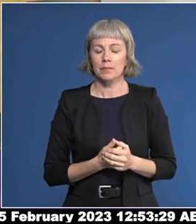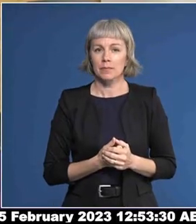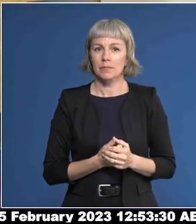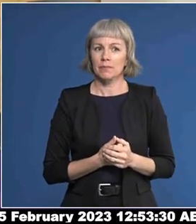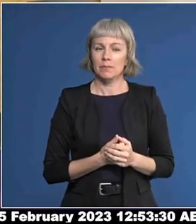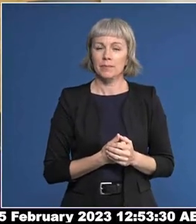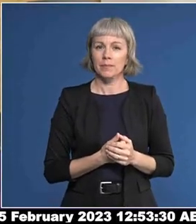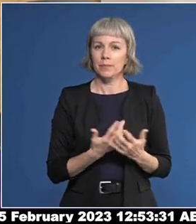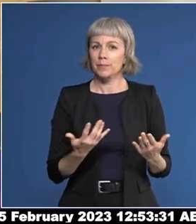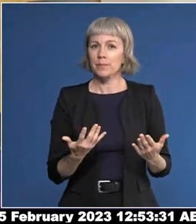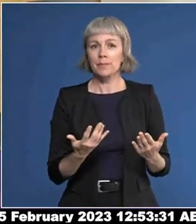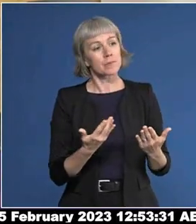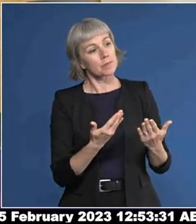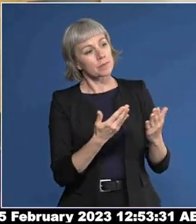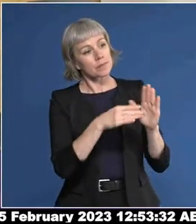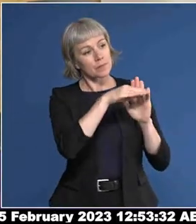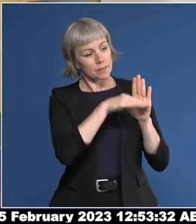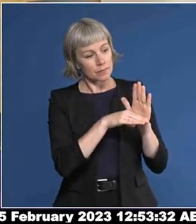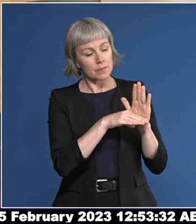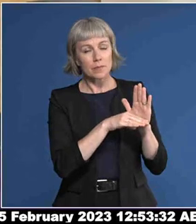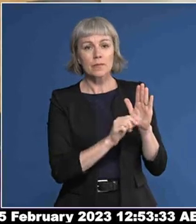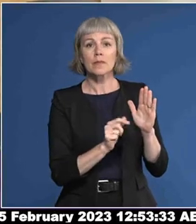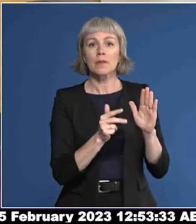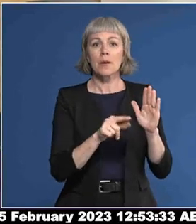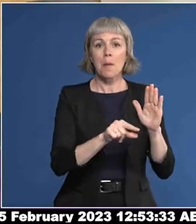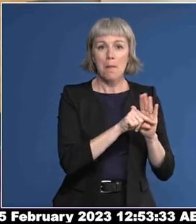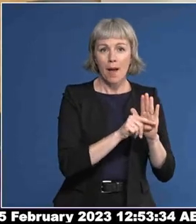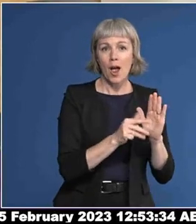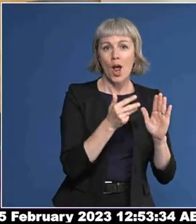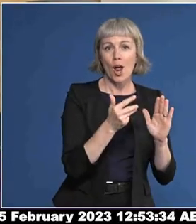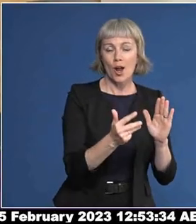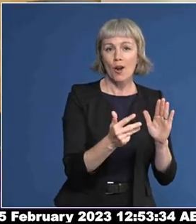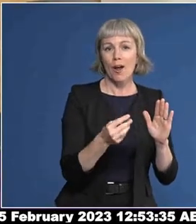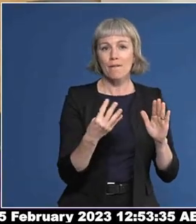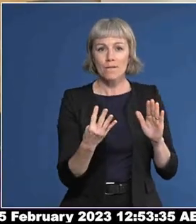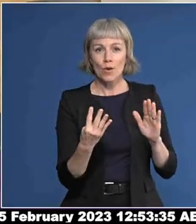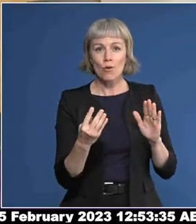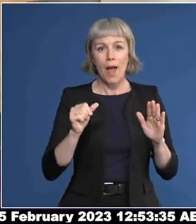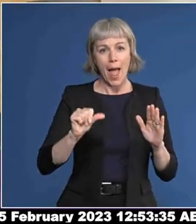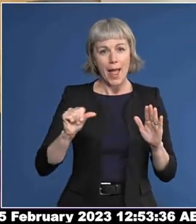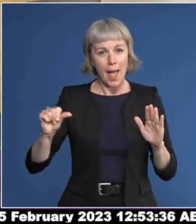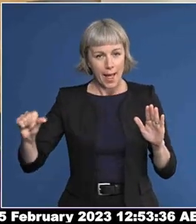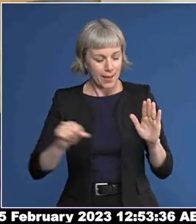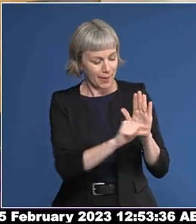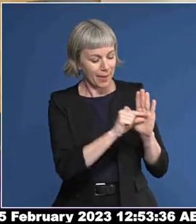respect to part 9.4AAA, otherwise known as the not-so-new but fairly significant